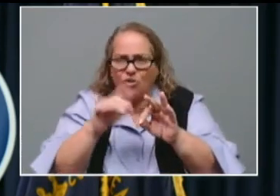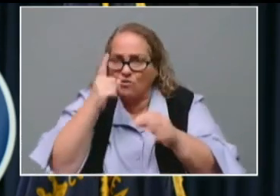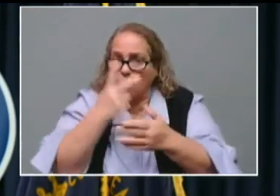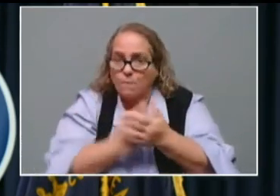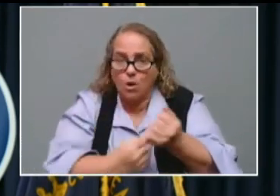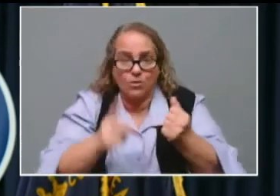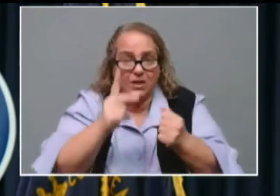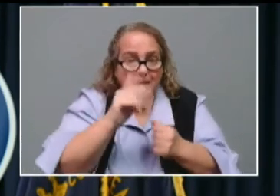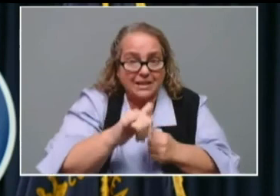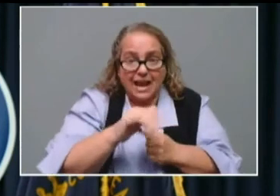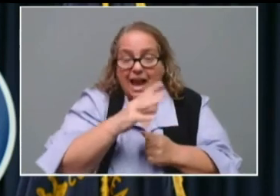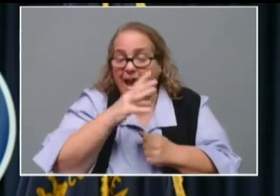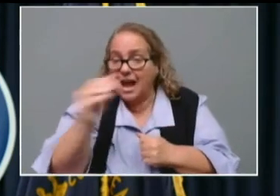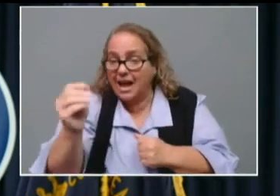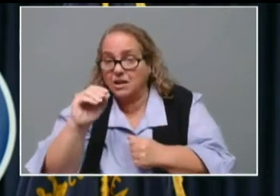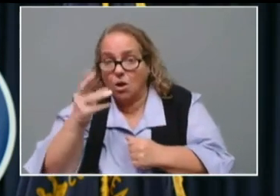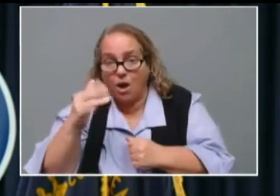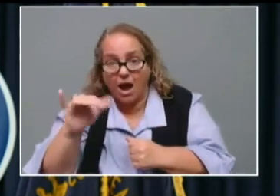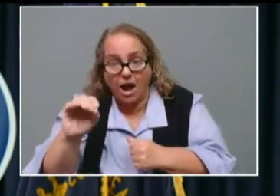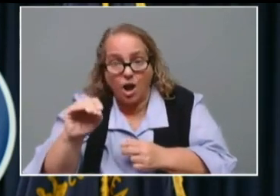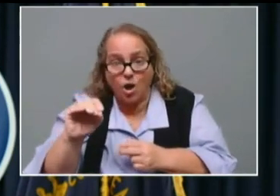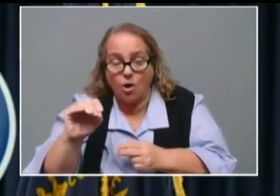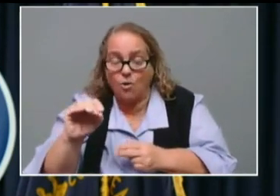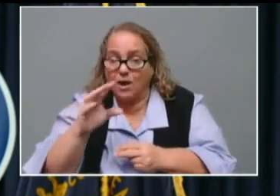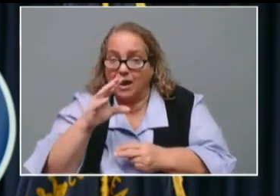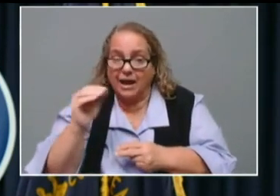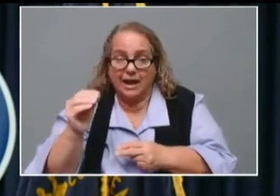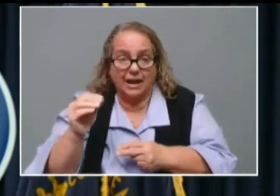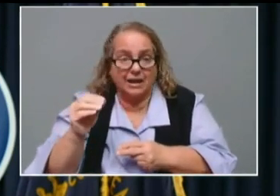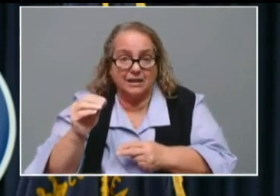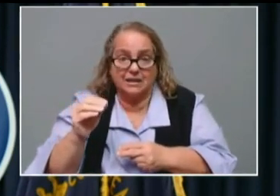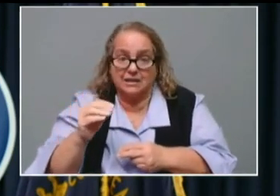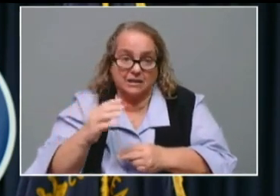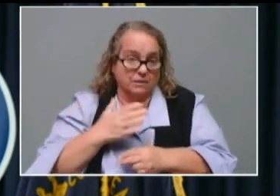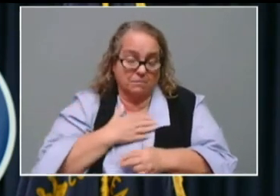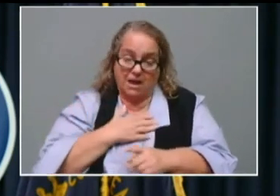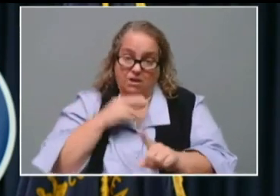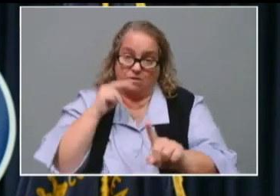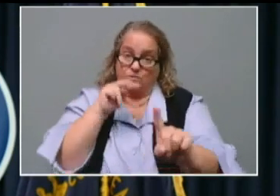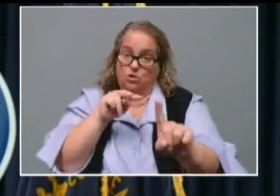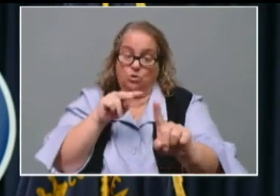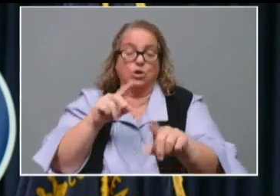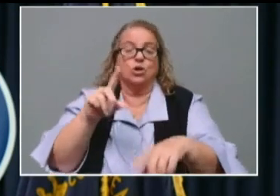Ohio and you know, my take is let's absolutely get it done. At the same